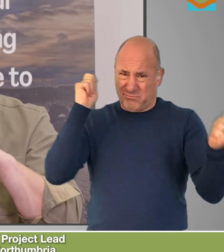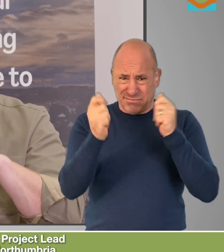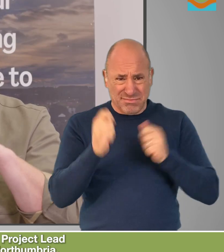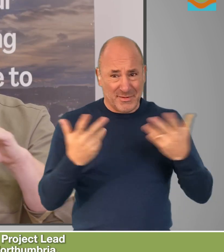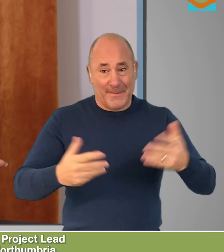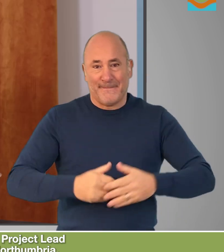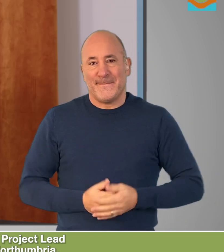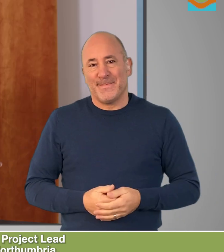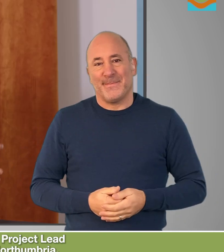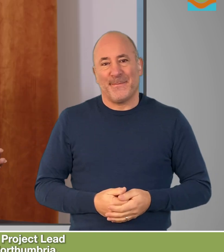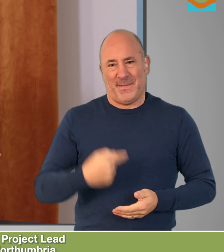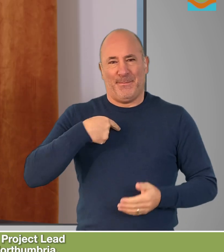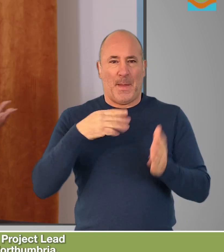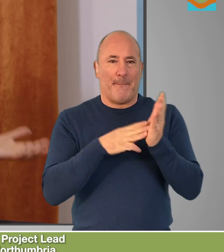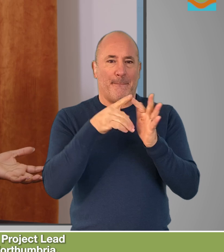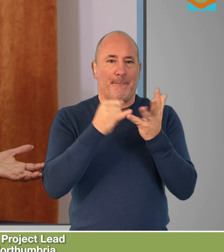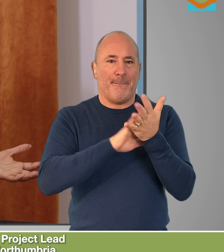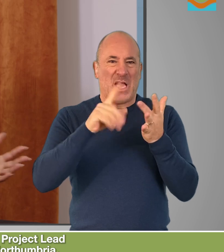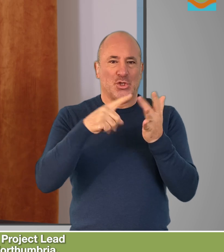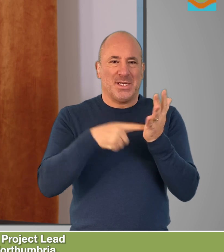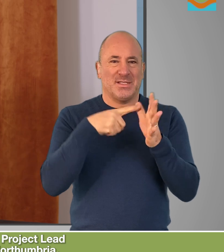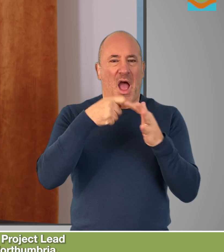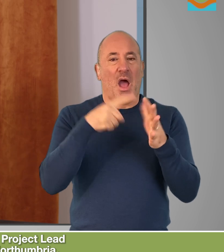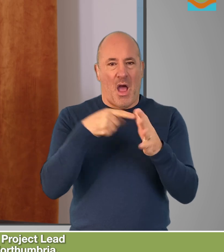world. I am Meshi Taka, the Project Lead for Project Groundwater Northumbria,